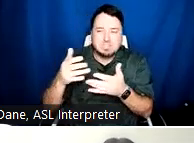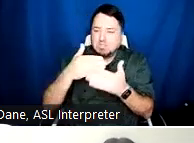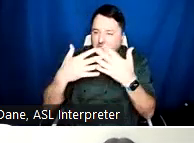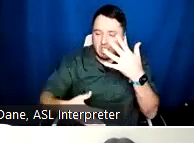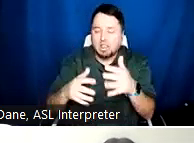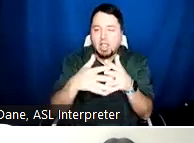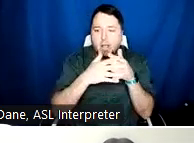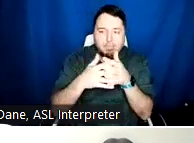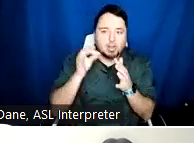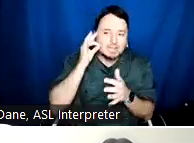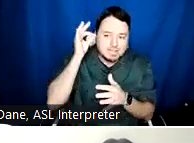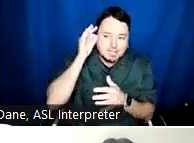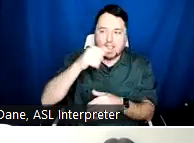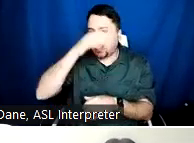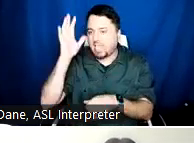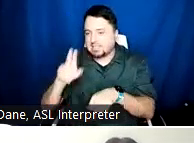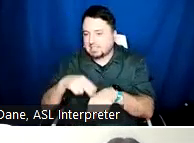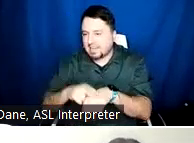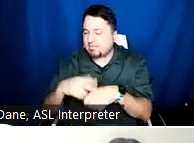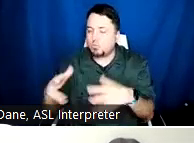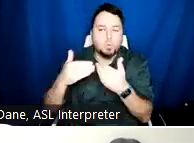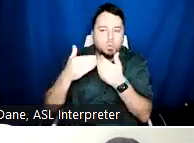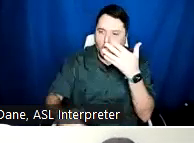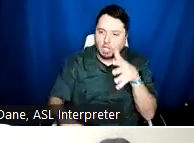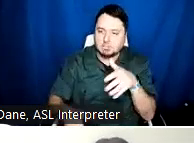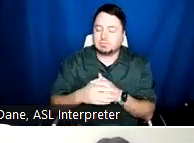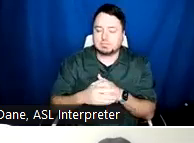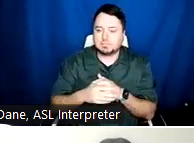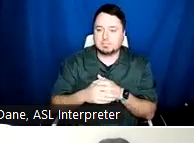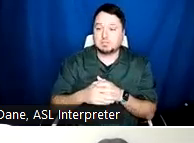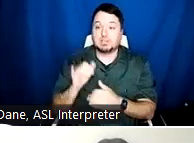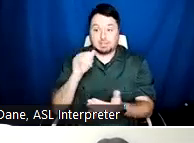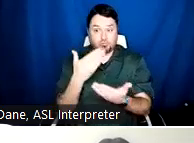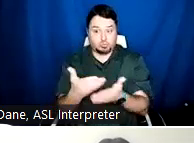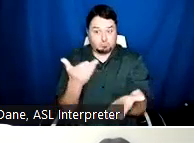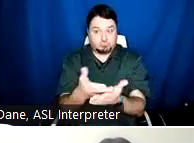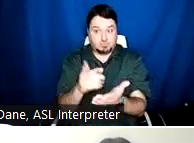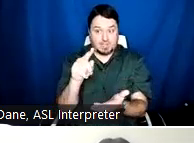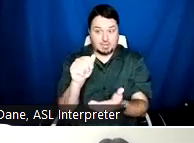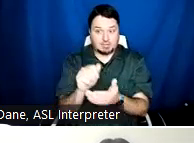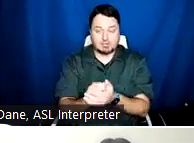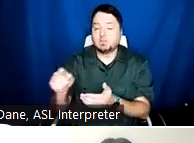Alaskan Natives. This is shown in data. According to the 21 census data, American